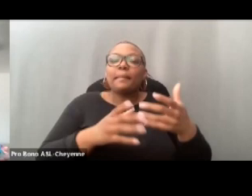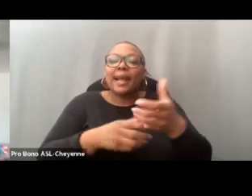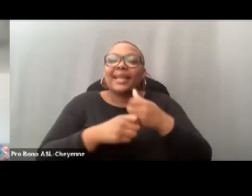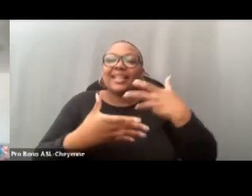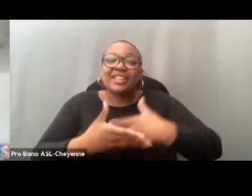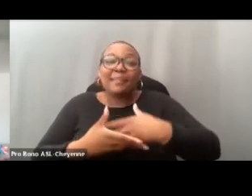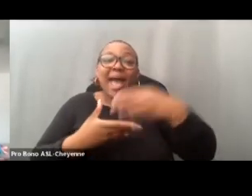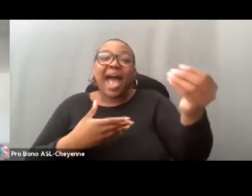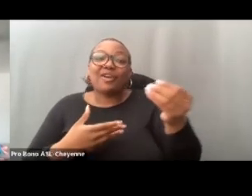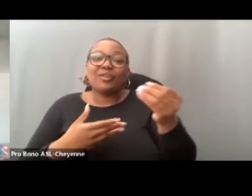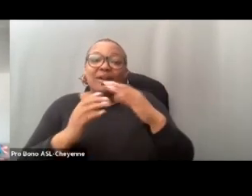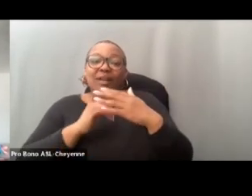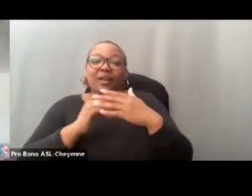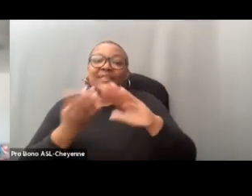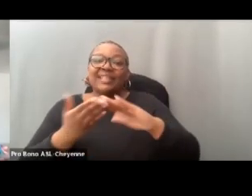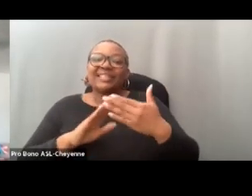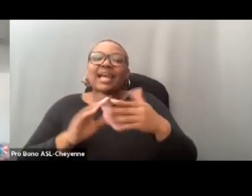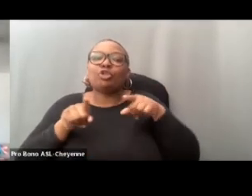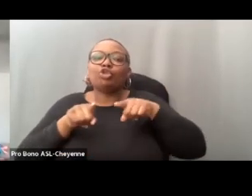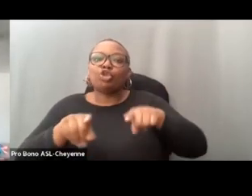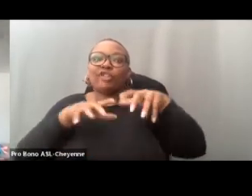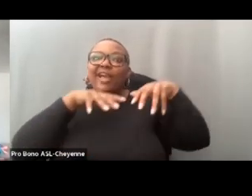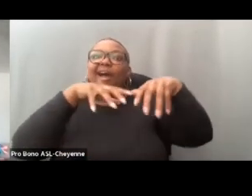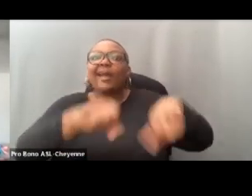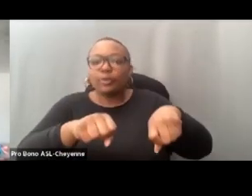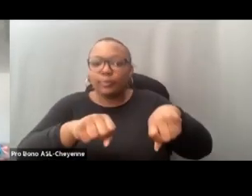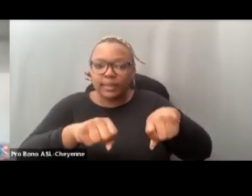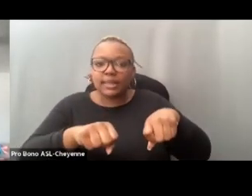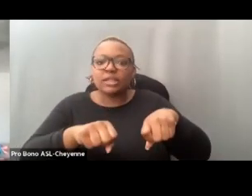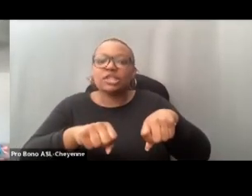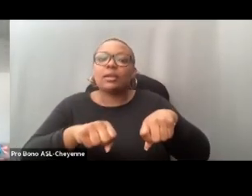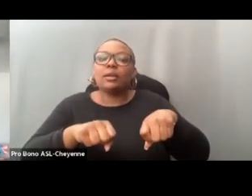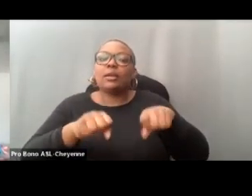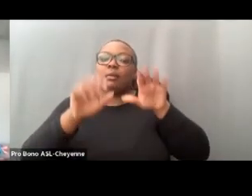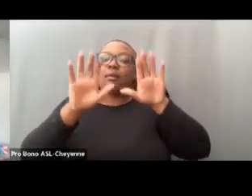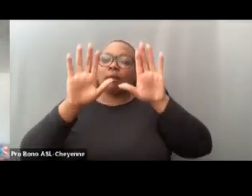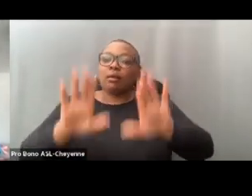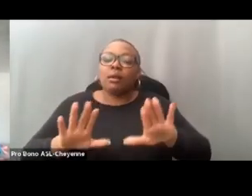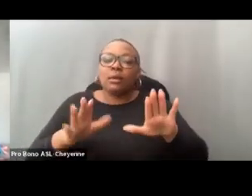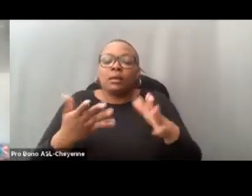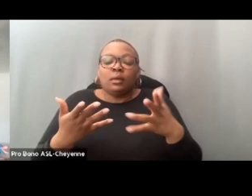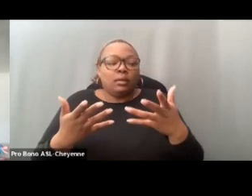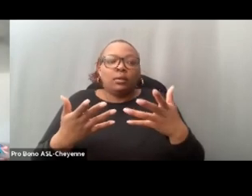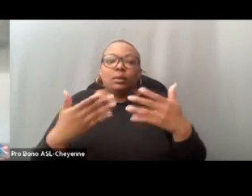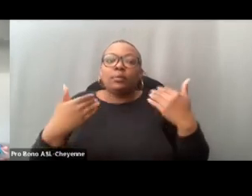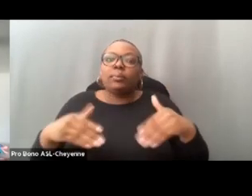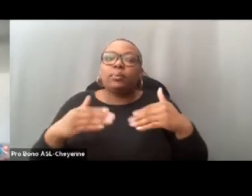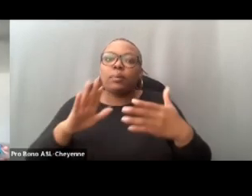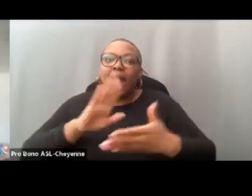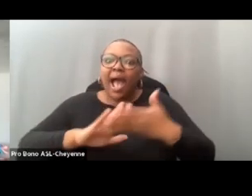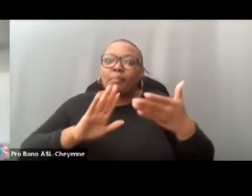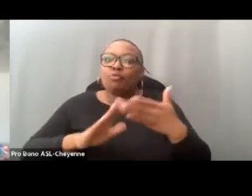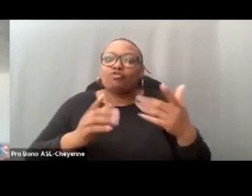of Timbuktu during the occupation in an incredible operation that is described in the book